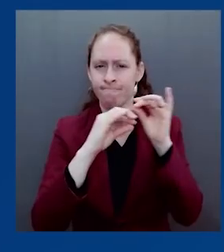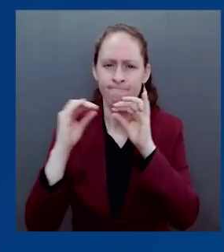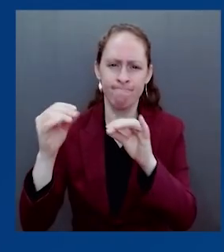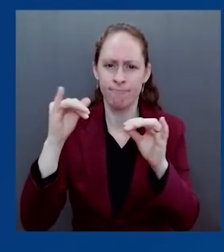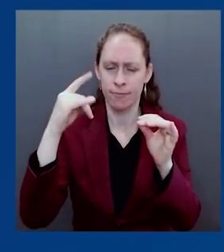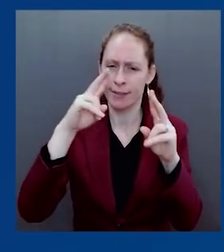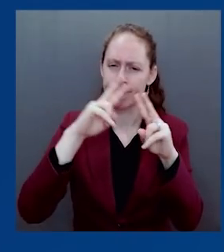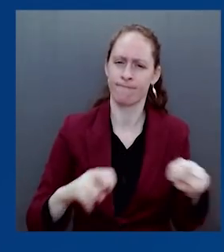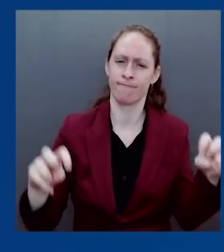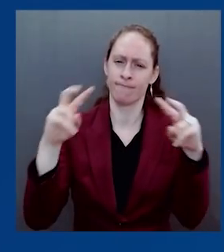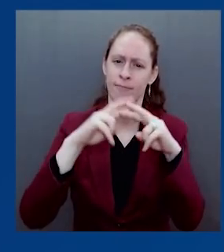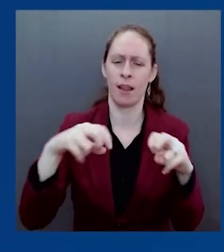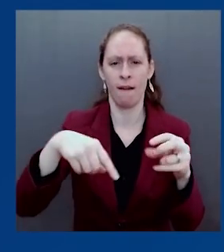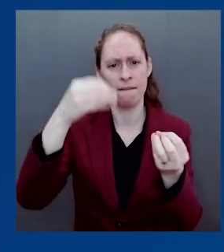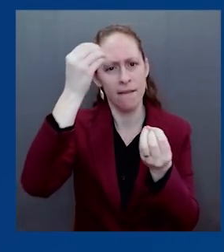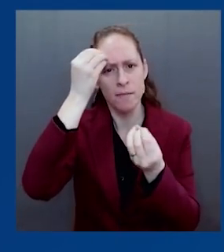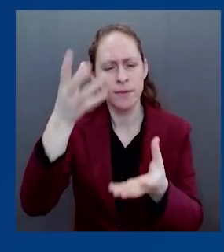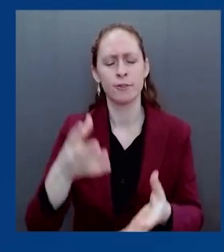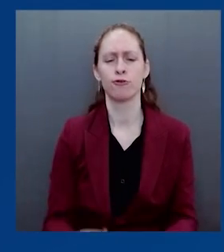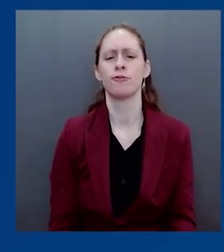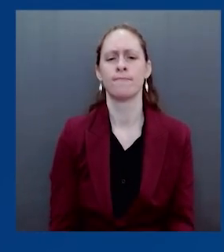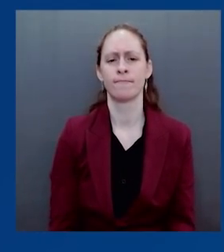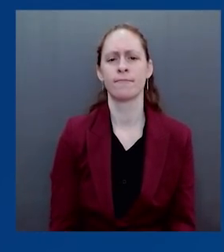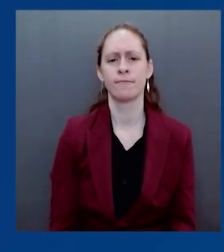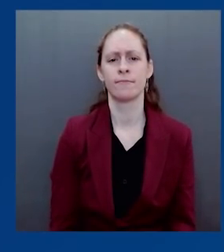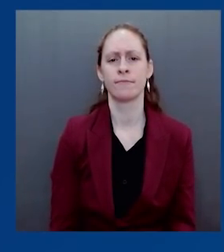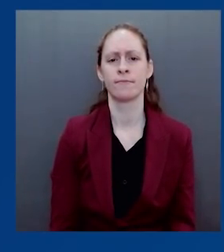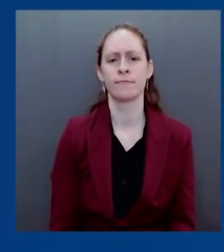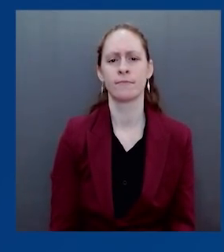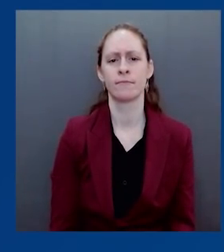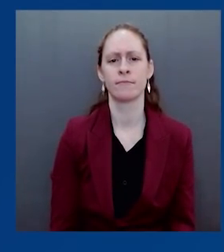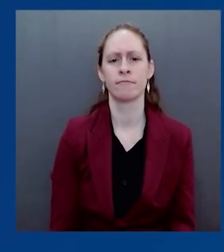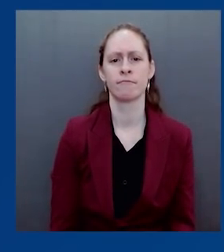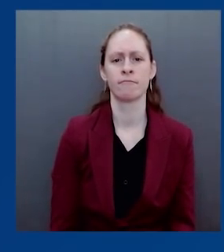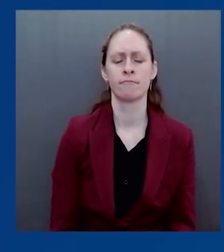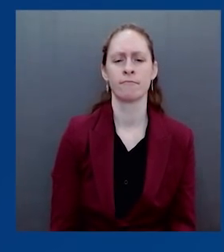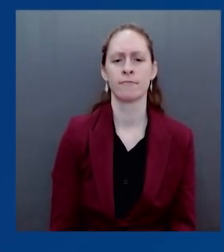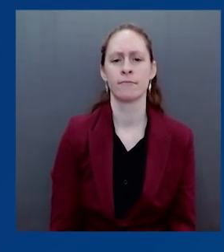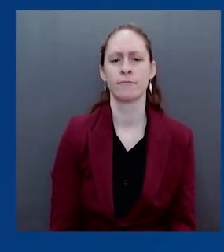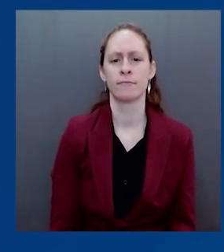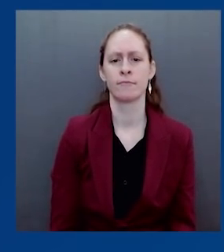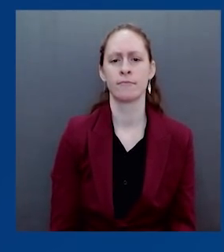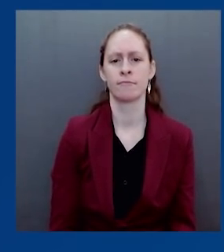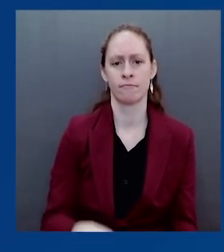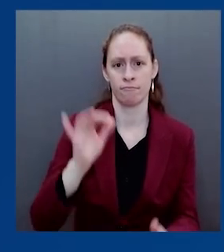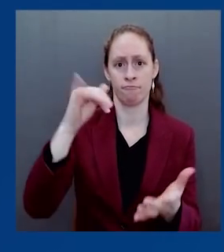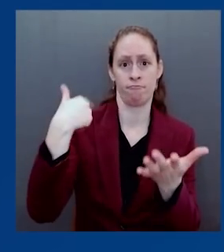The first guideline was released on April 21st. And since then, we've had 44 updates,